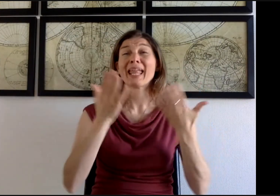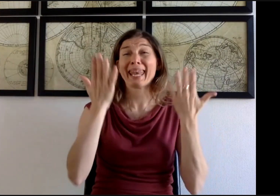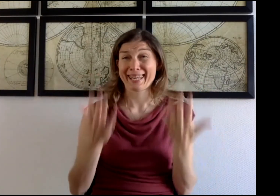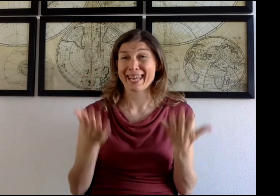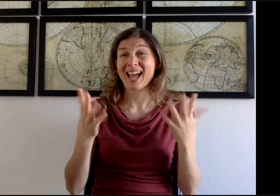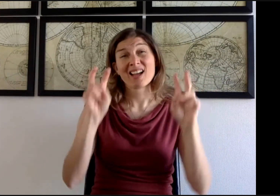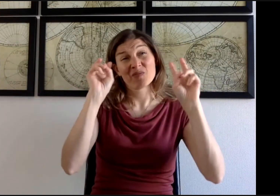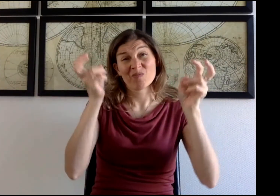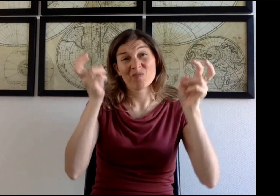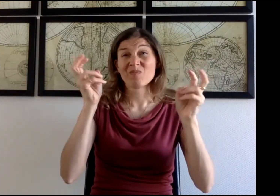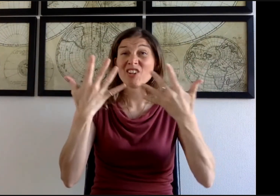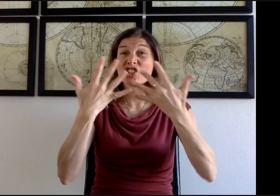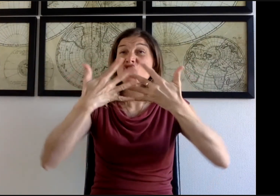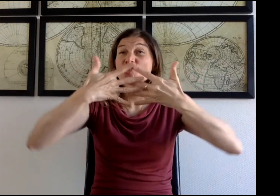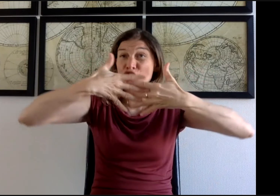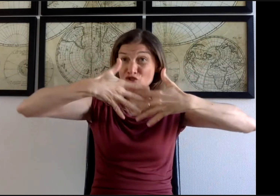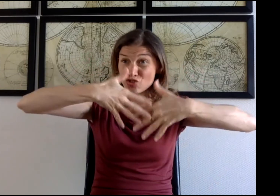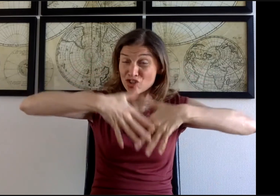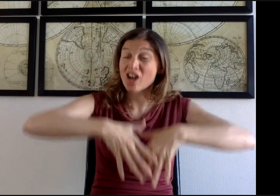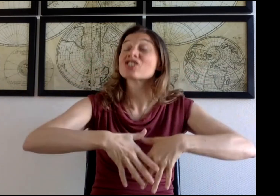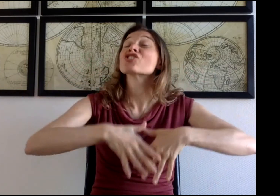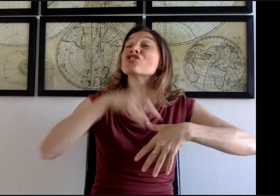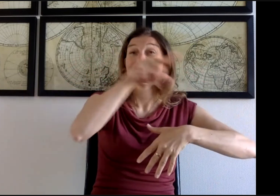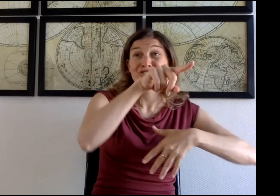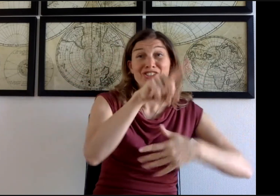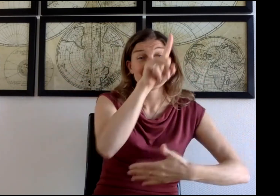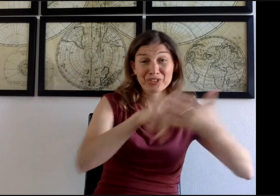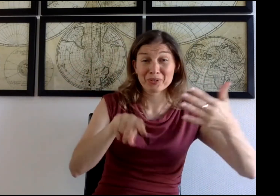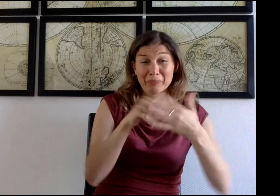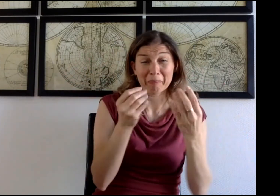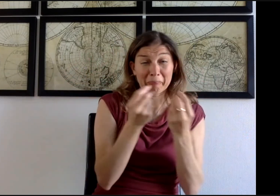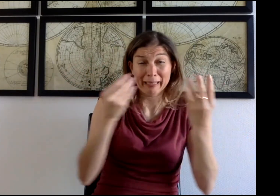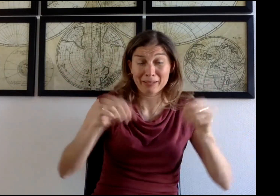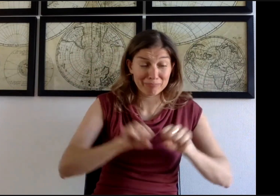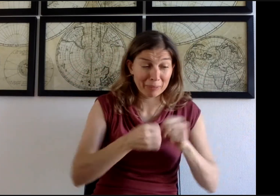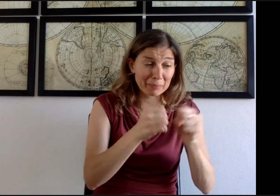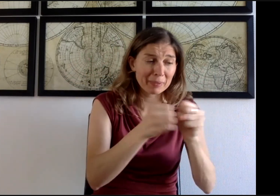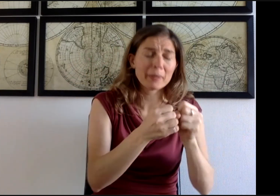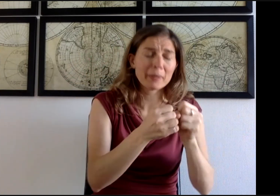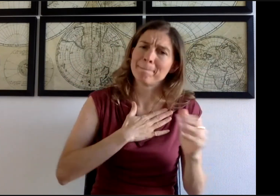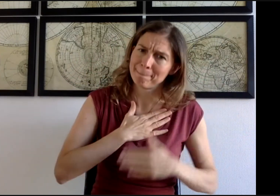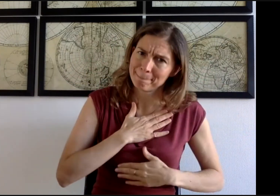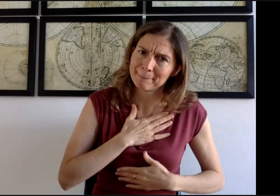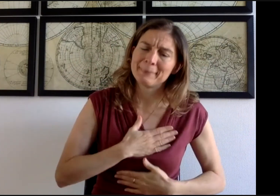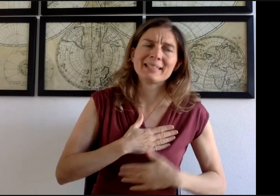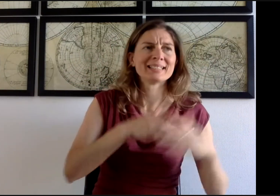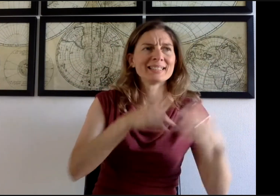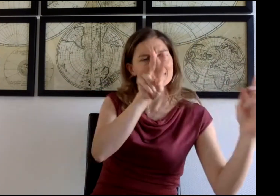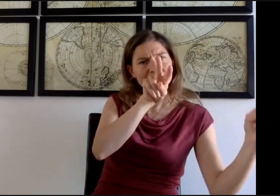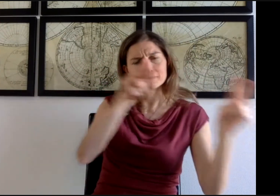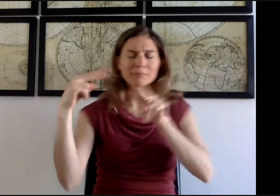to move towards Human Rights-based approach and we think is a good moment to come back to not business as usual.